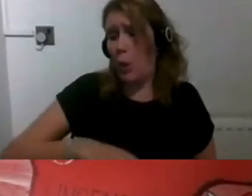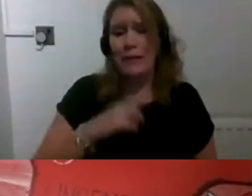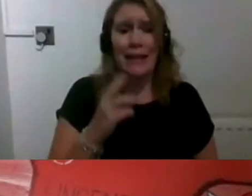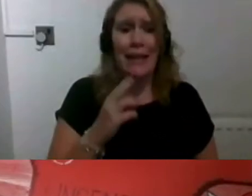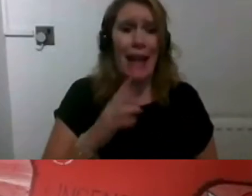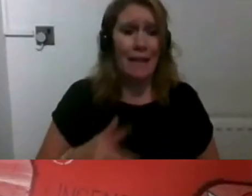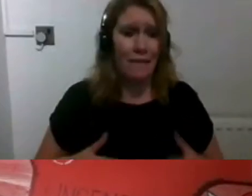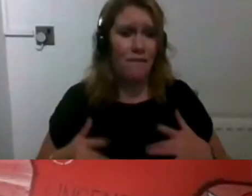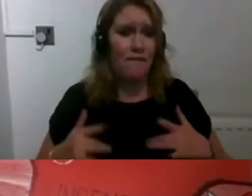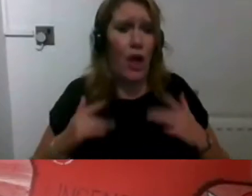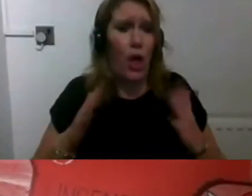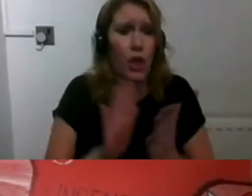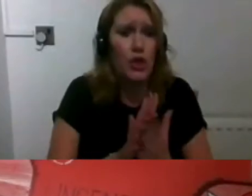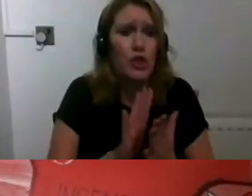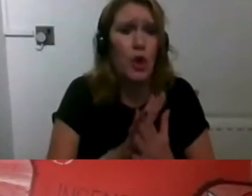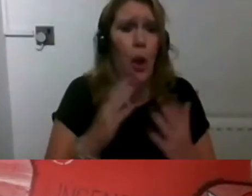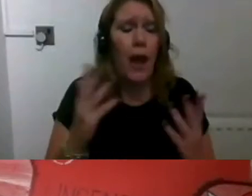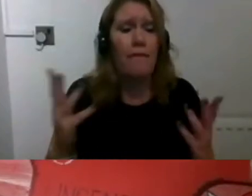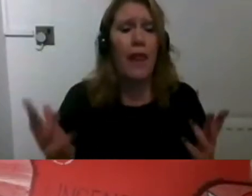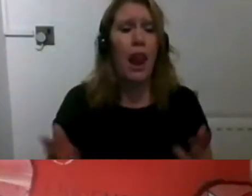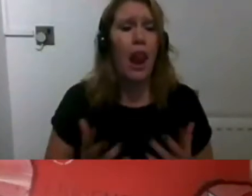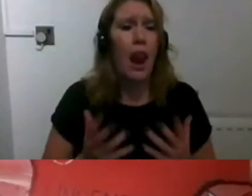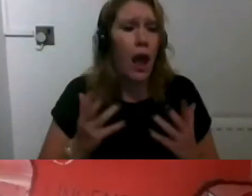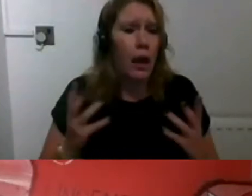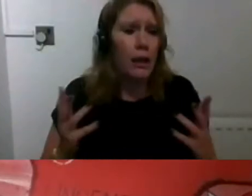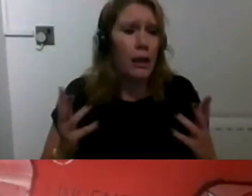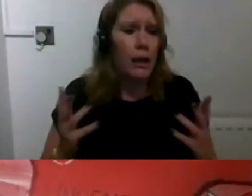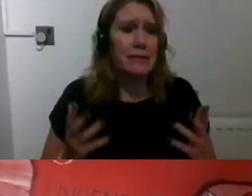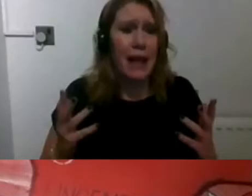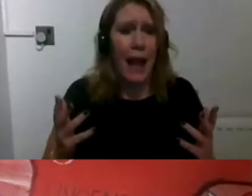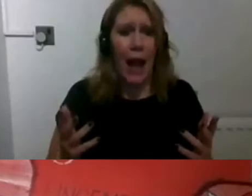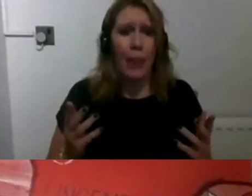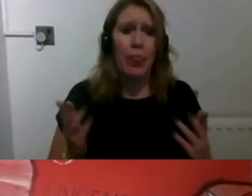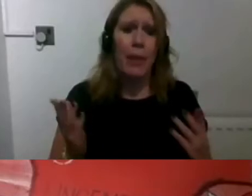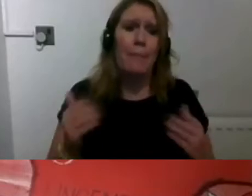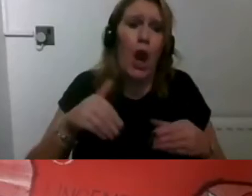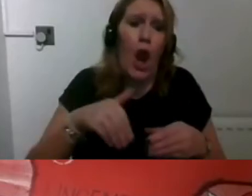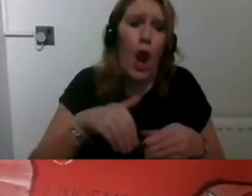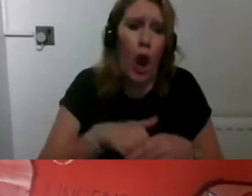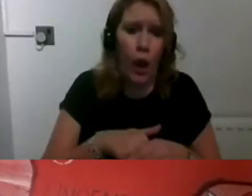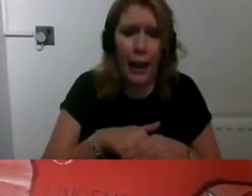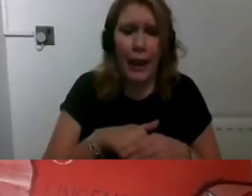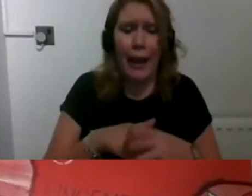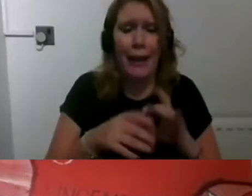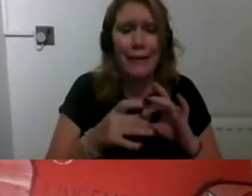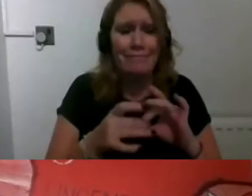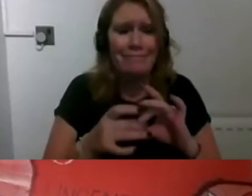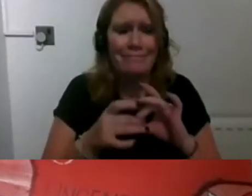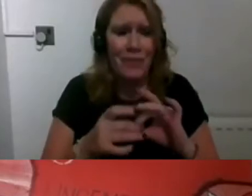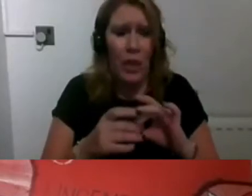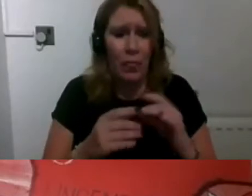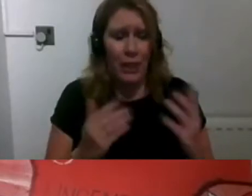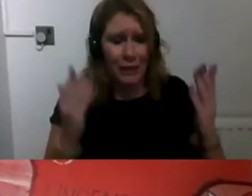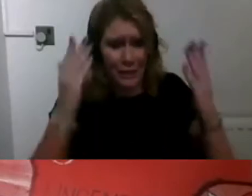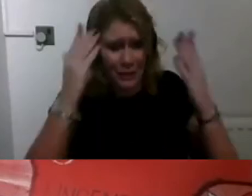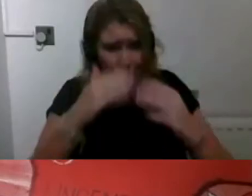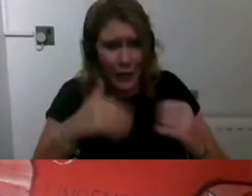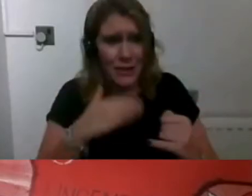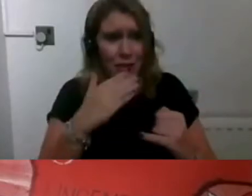The joy of the light And the wonderful belonging In the night of endless dreams... To join in the dance